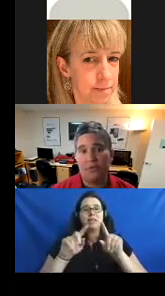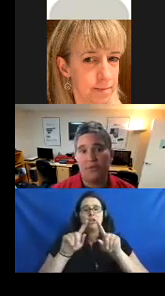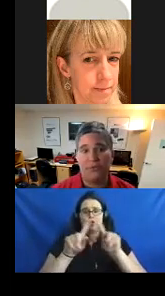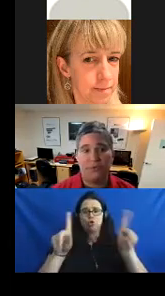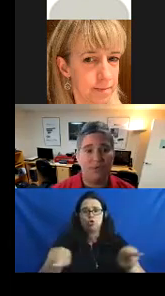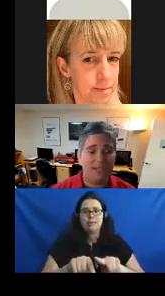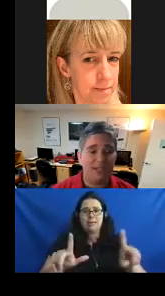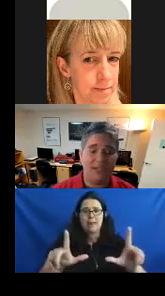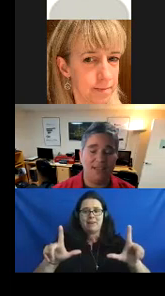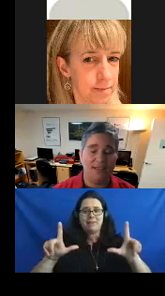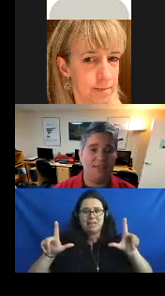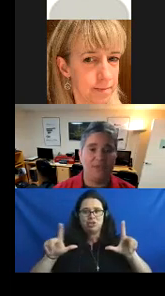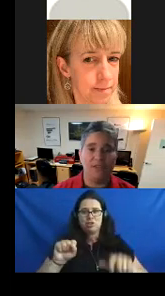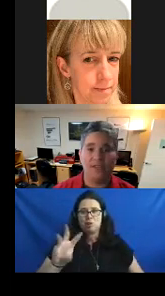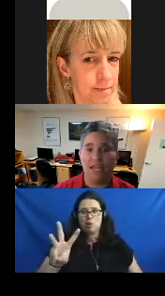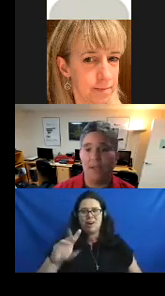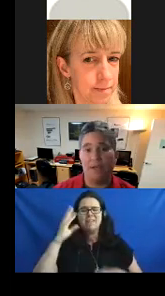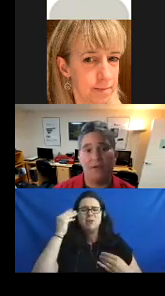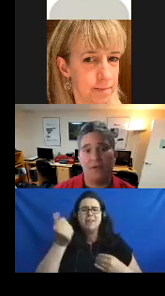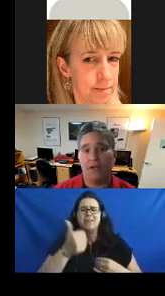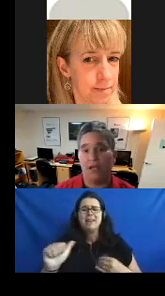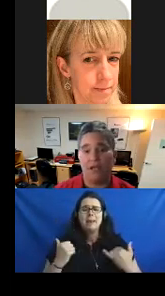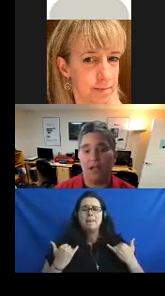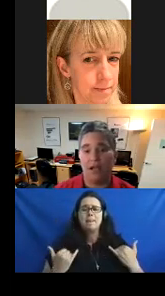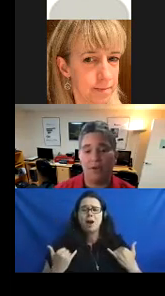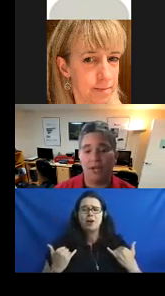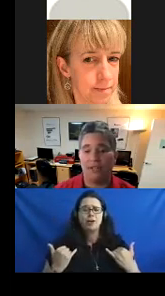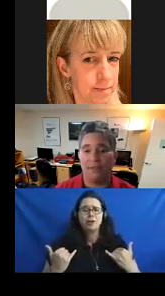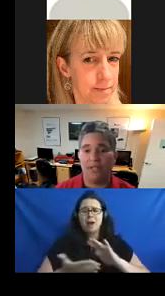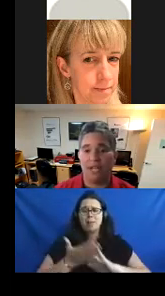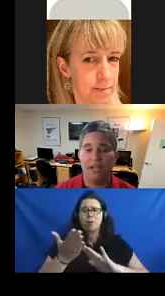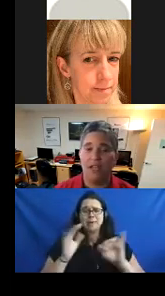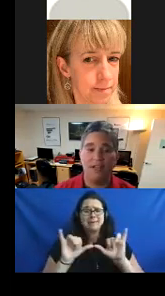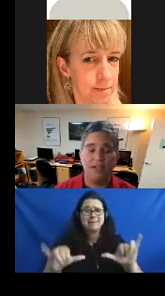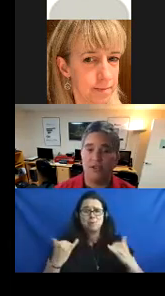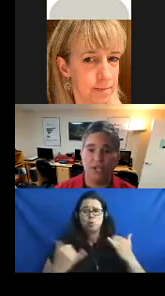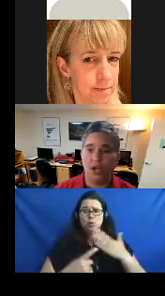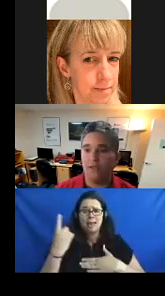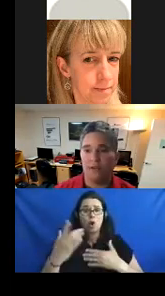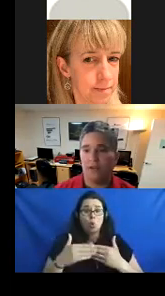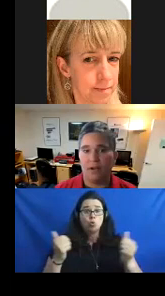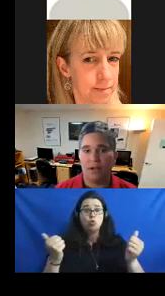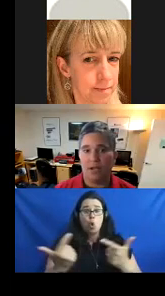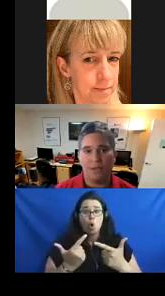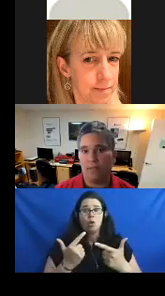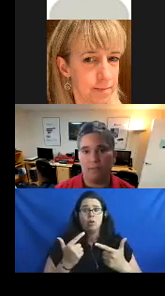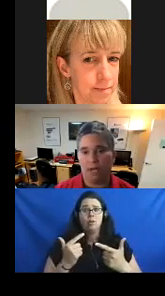IF YOU THINK OF ANY OPERATING SYSTEM, NEARLY ALL HAVE COMMON